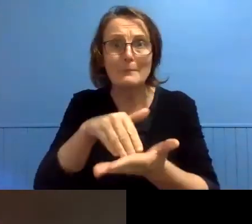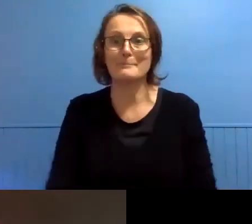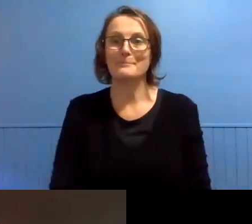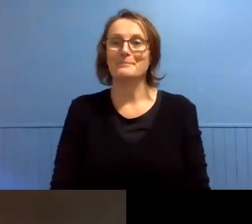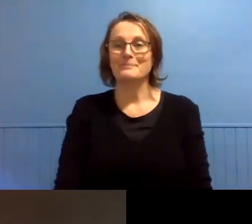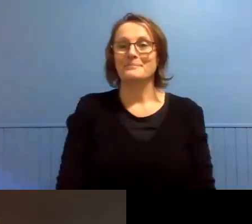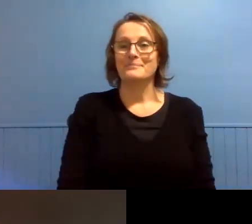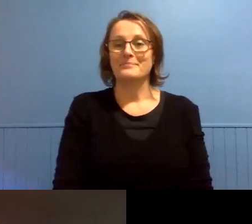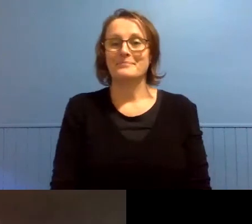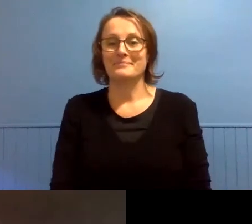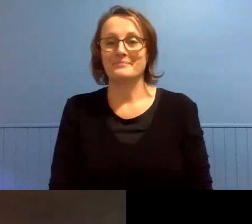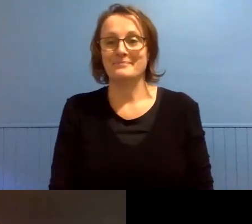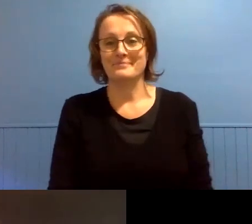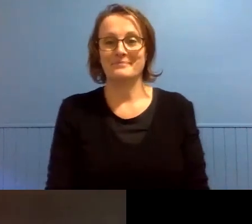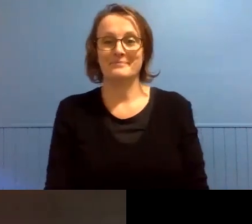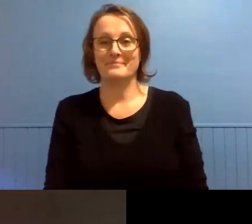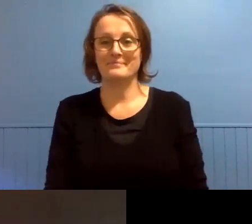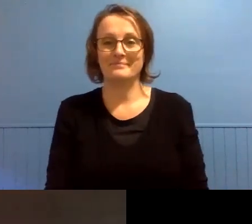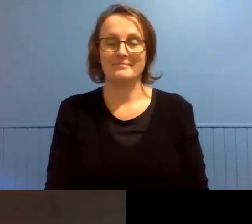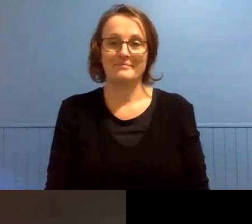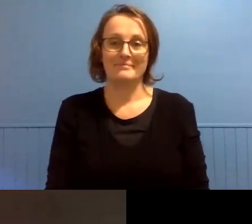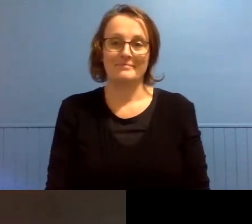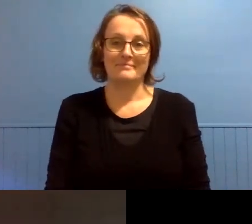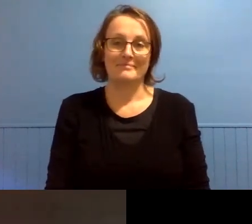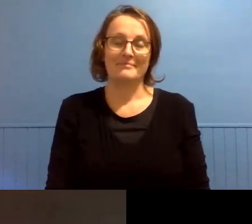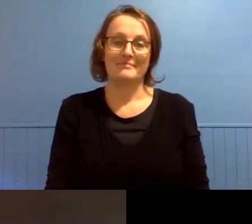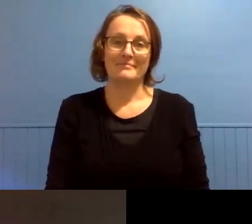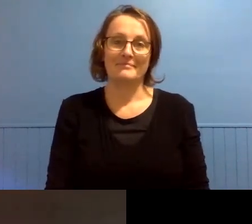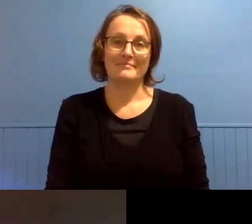That's been really great, Brad. Thank you so